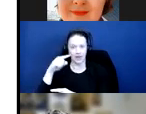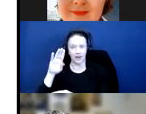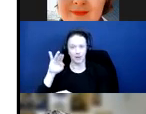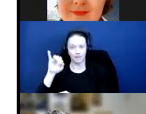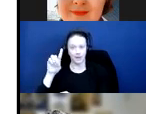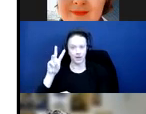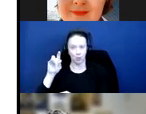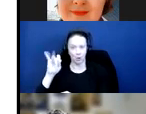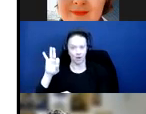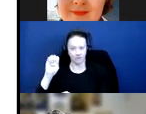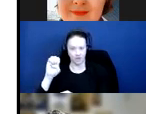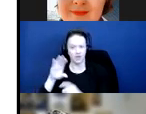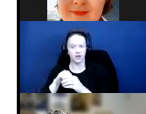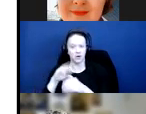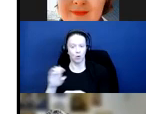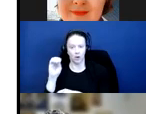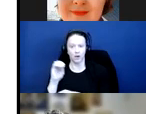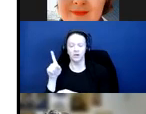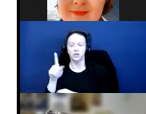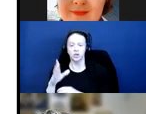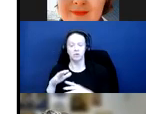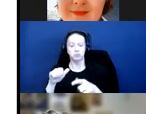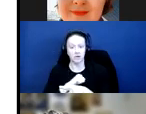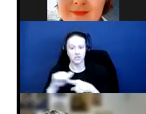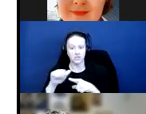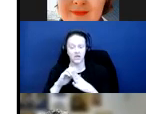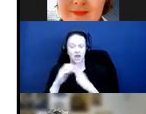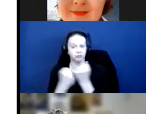who has been practicing and advocating for midwifery